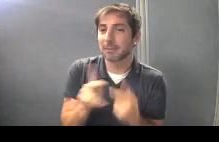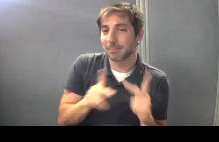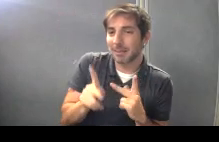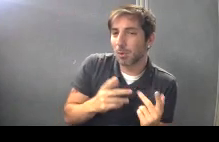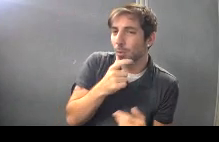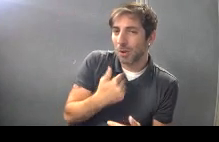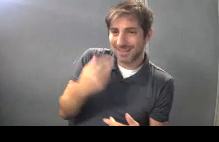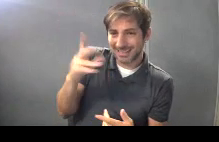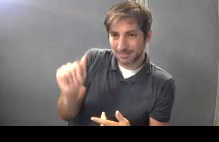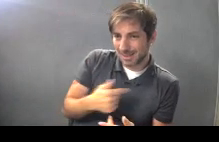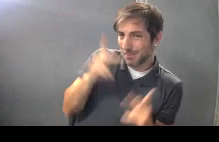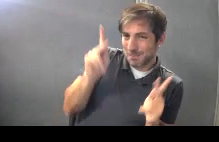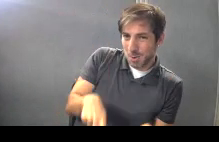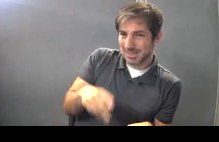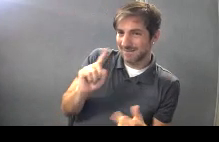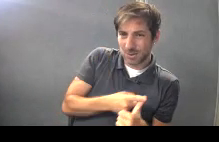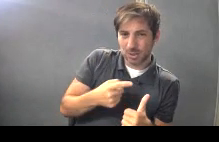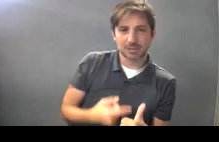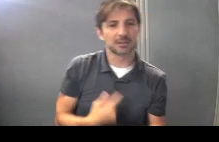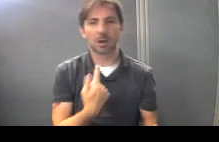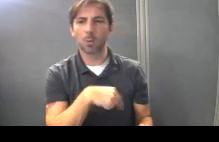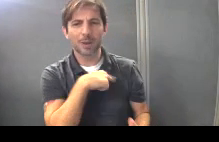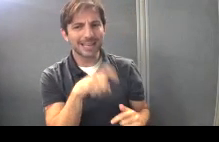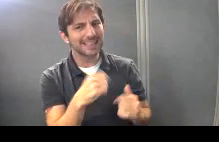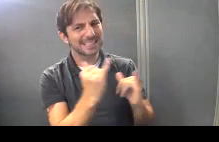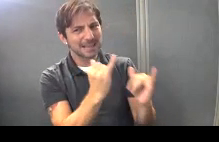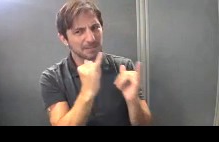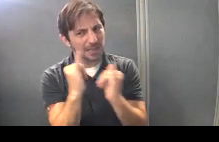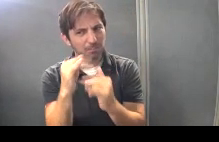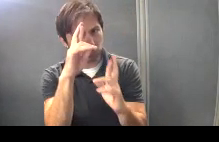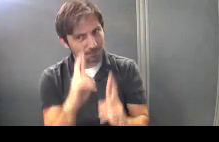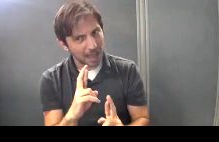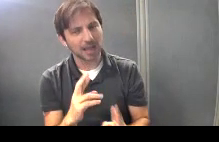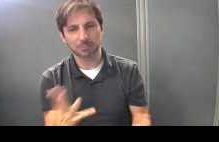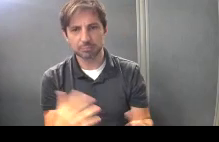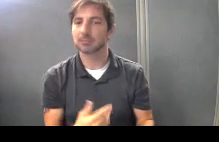WE NEED THE SAME THINGS EVERY PERSON NEEDS, LIKE RESPECT.